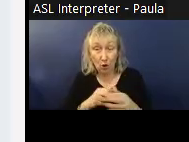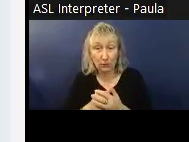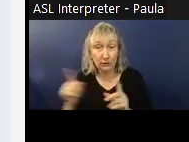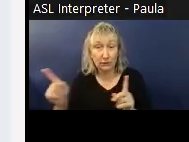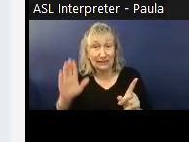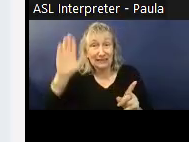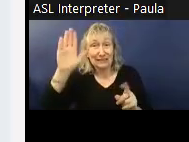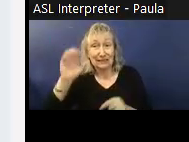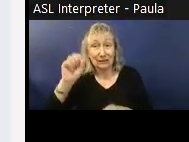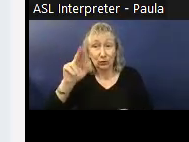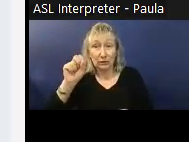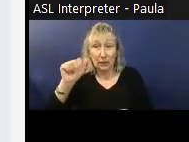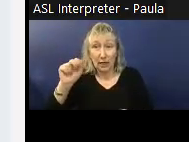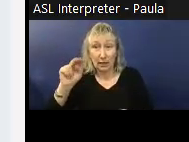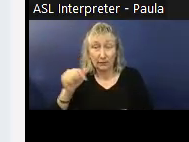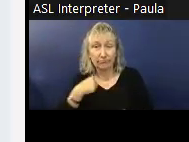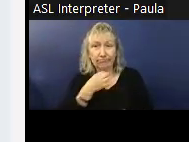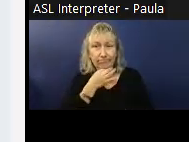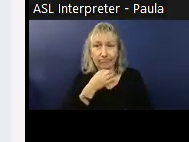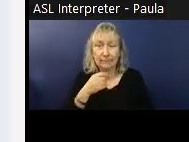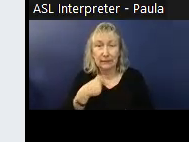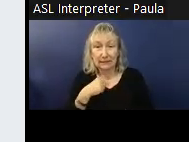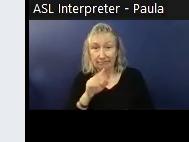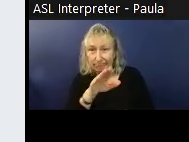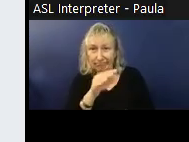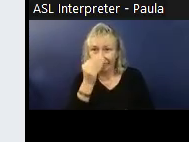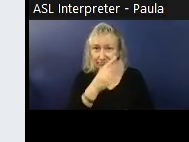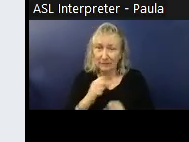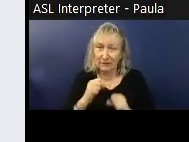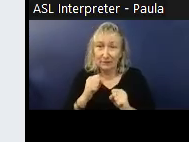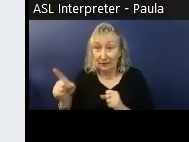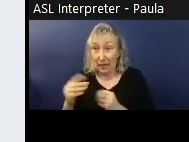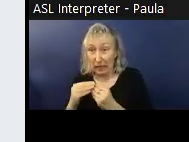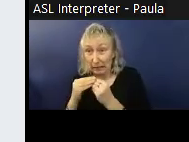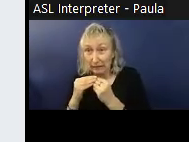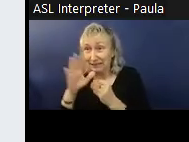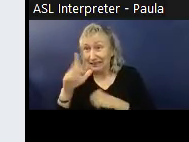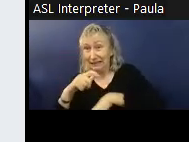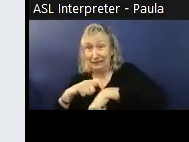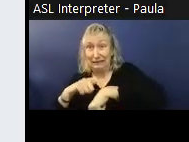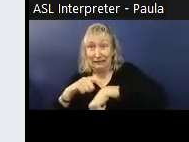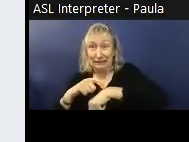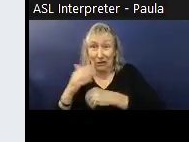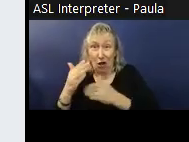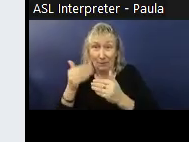I was inspired by John affirming that snack break. We are getting close to the halfway point of our time together.